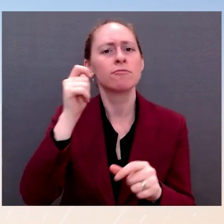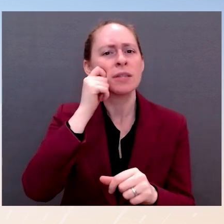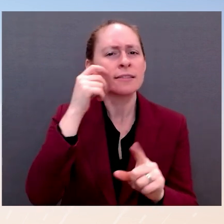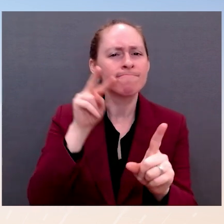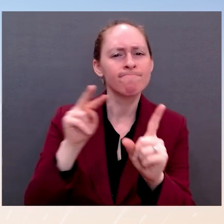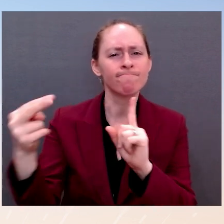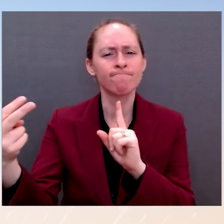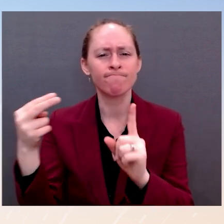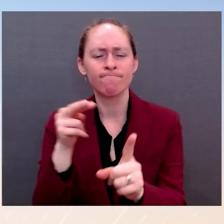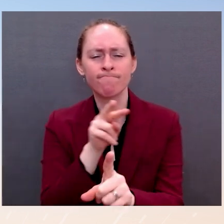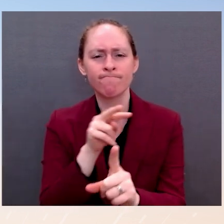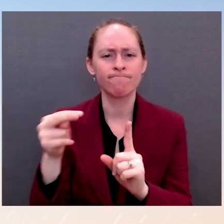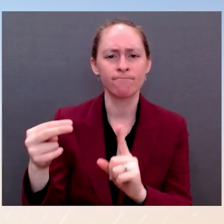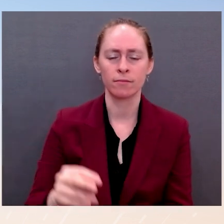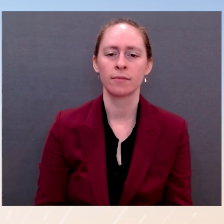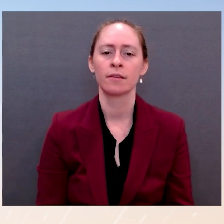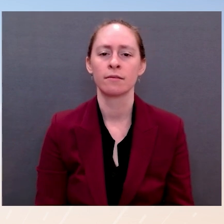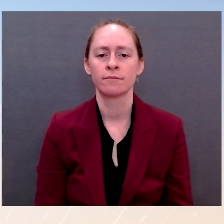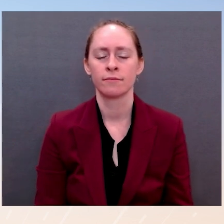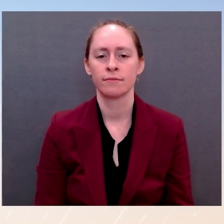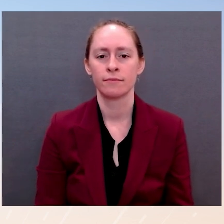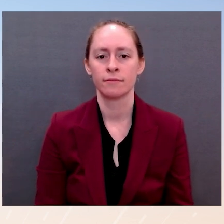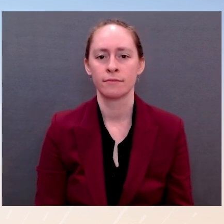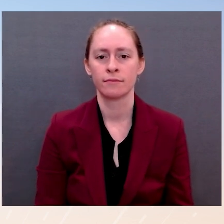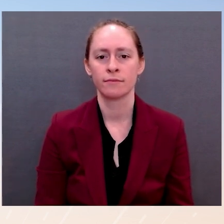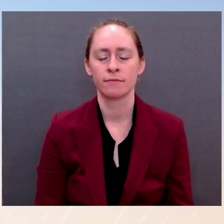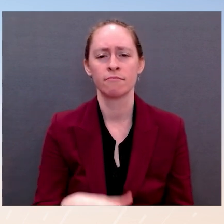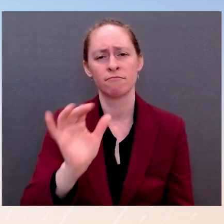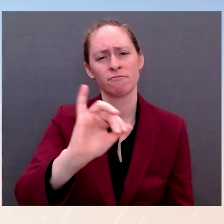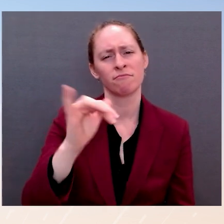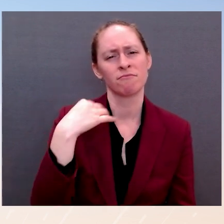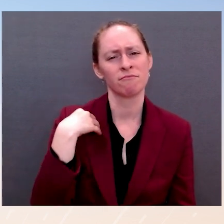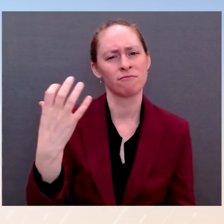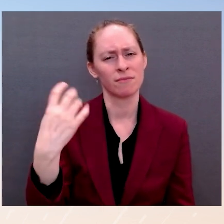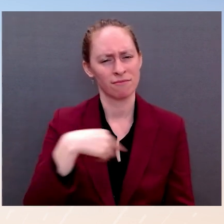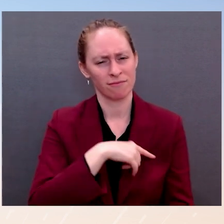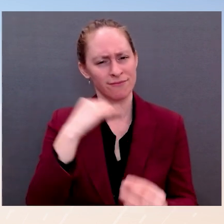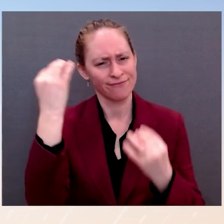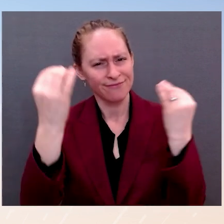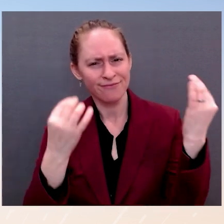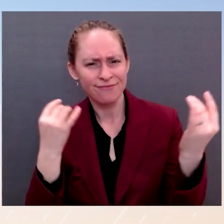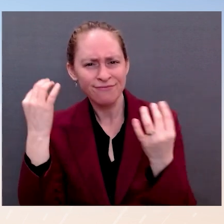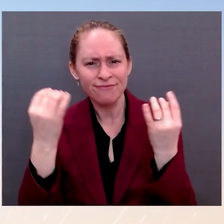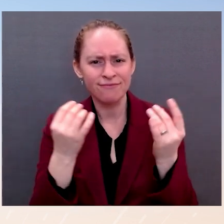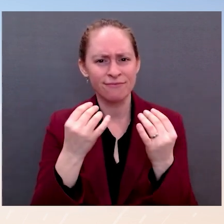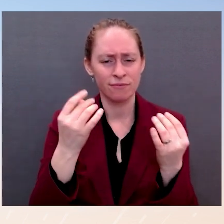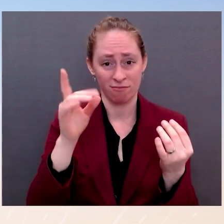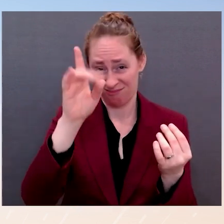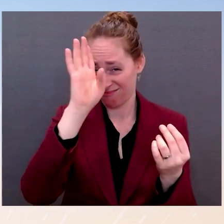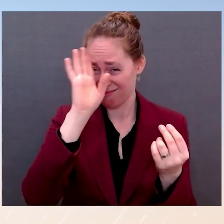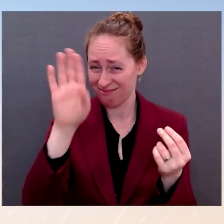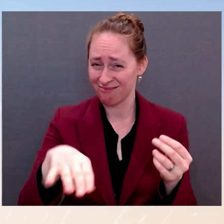But I think it's also important for us to take some time to recognize that they occur through a broad range of dimensions